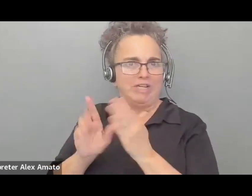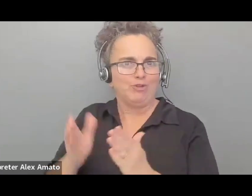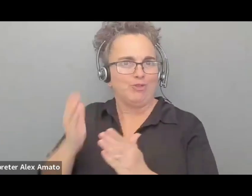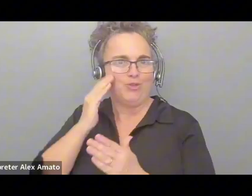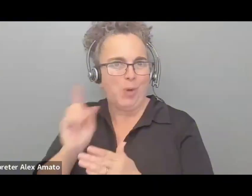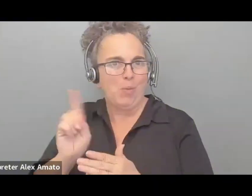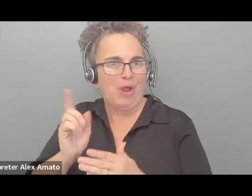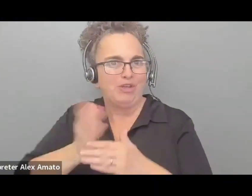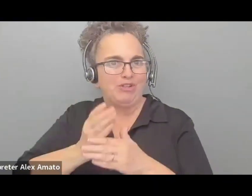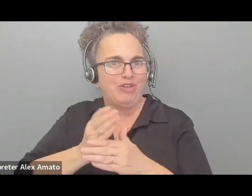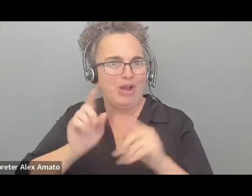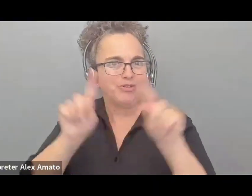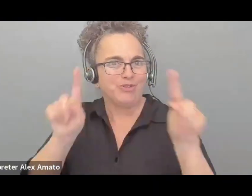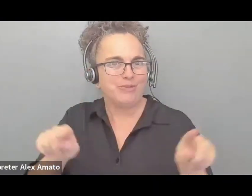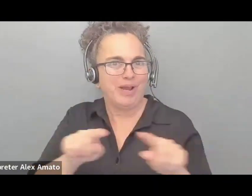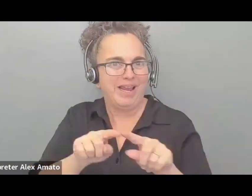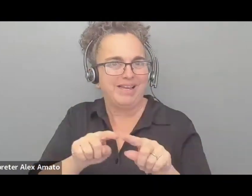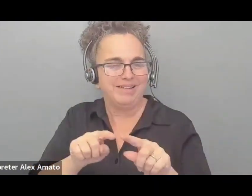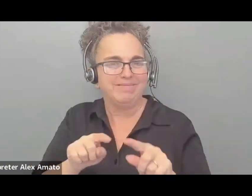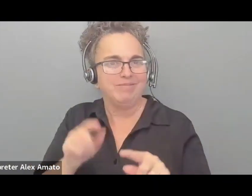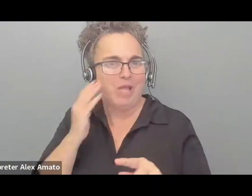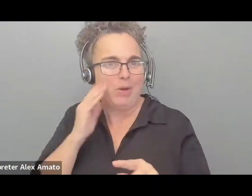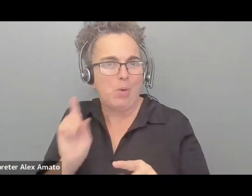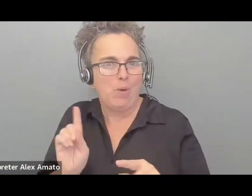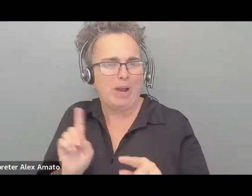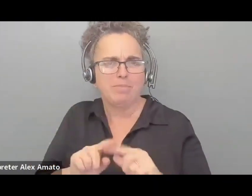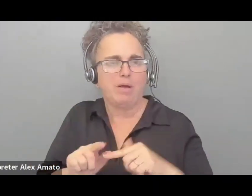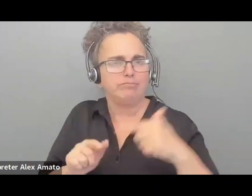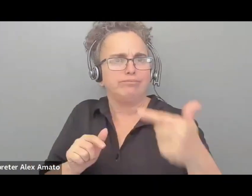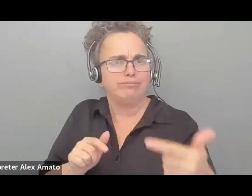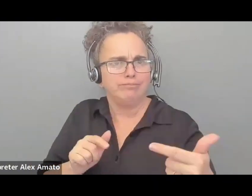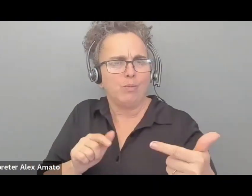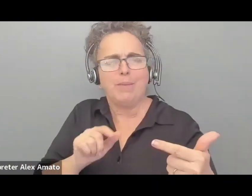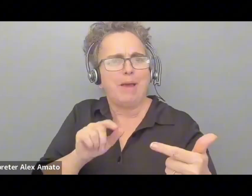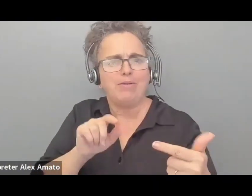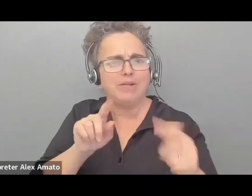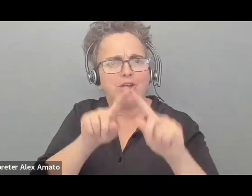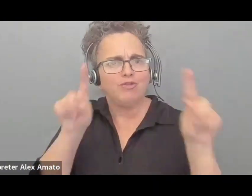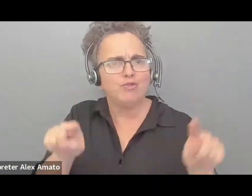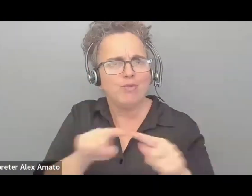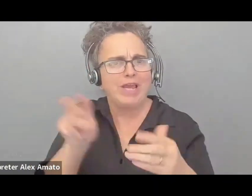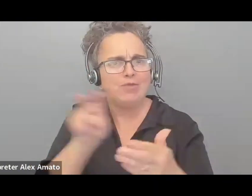that a screen reader user knows how to navigate and find the share screen button so that they can show us what they're doing.